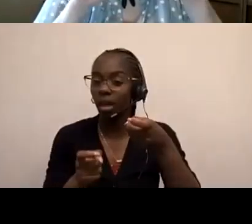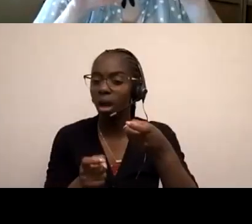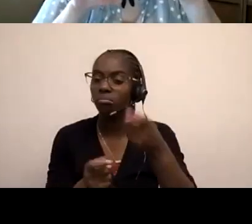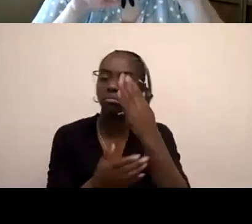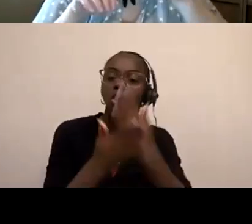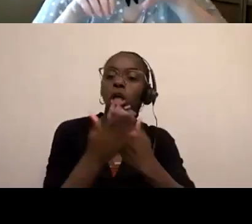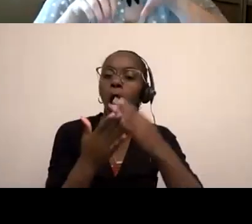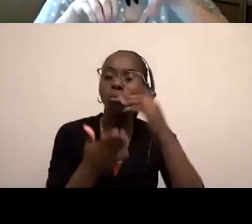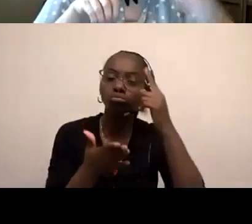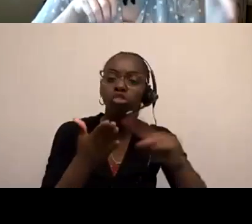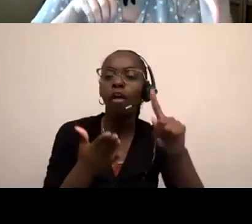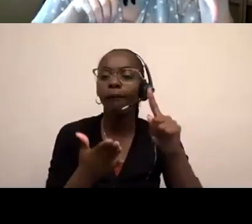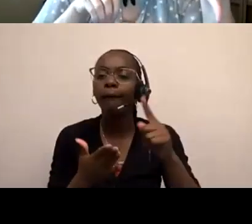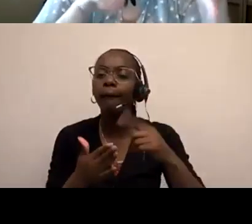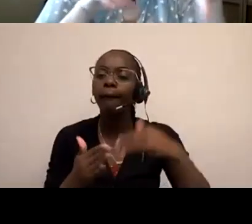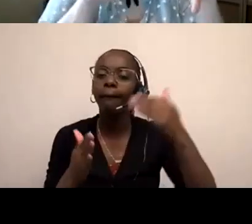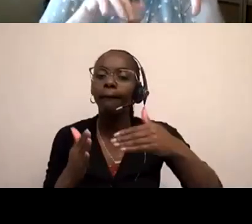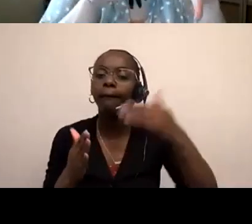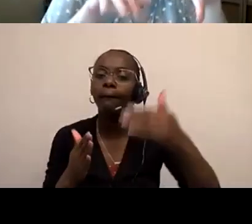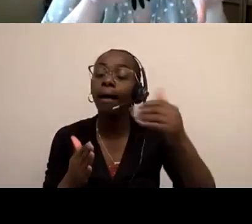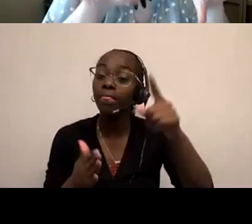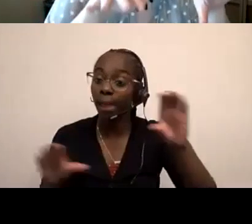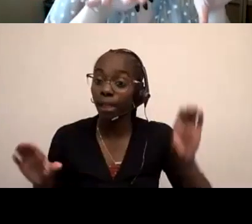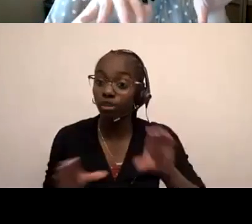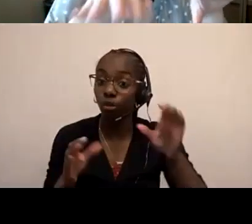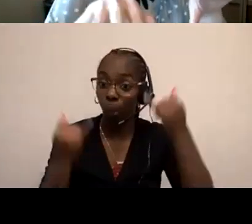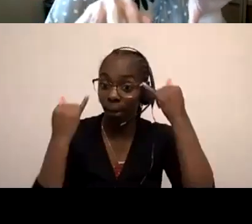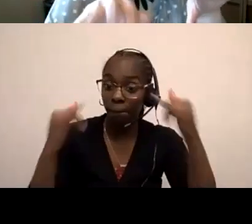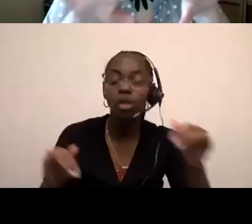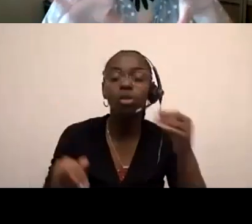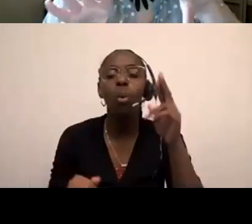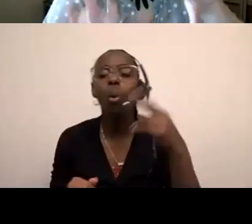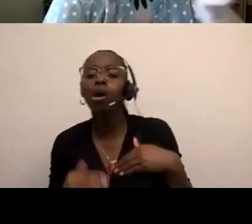CAN EITHER THEY CAN EITHER DO IT BY THEMSELVES OR YOU CAN DO CHECK INS AND THEY CAN STAY